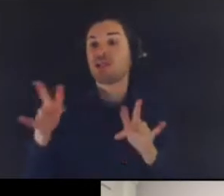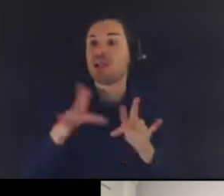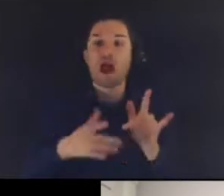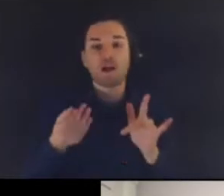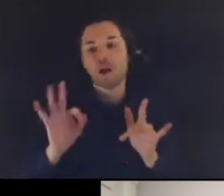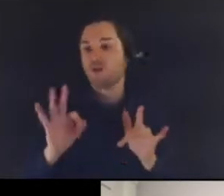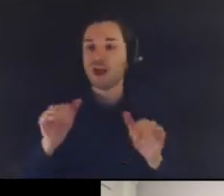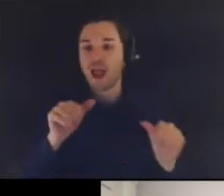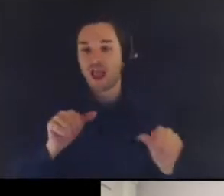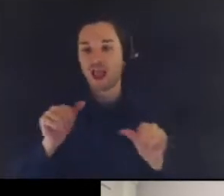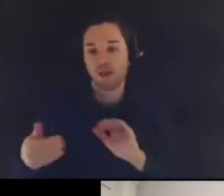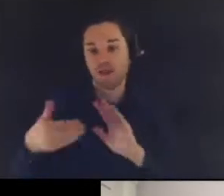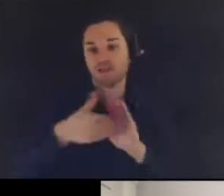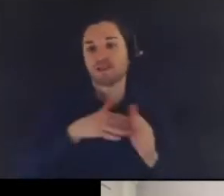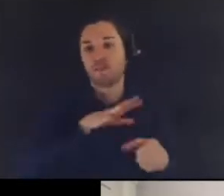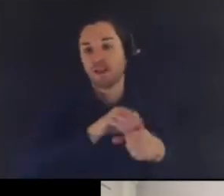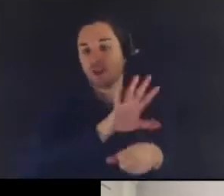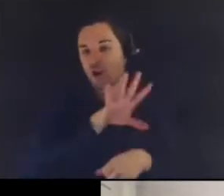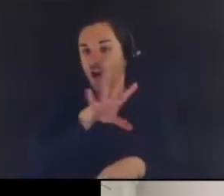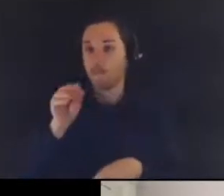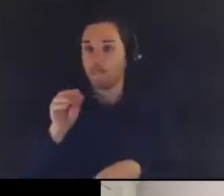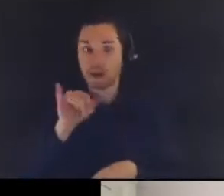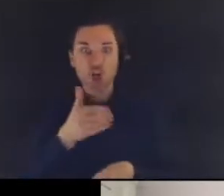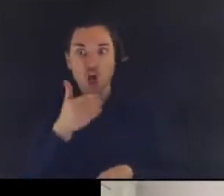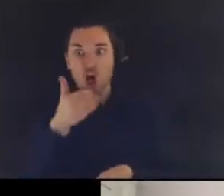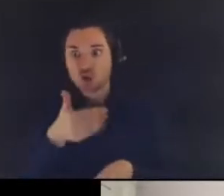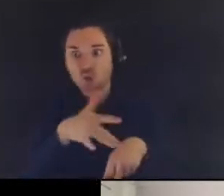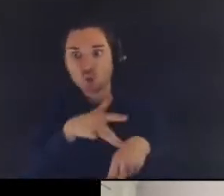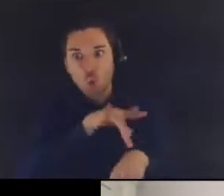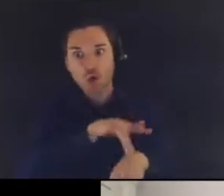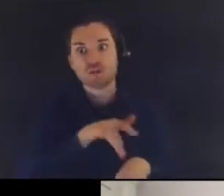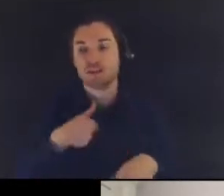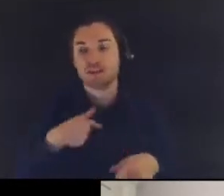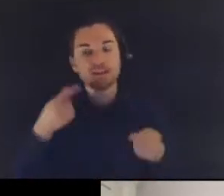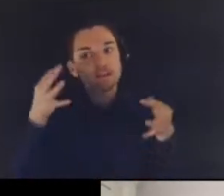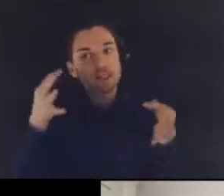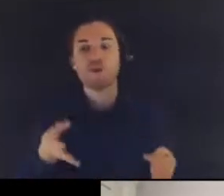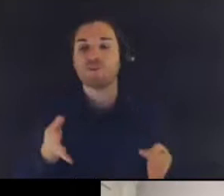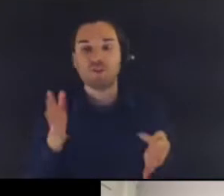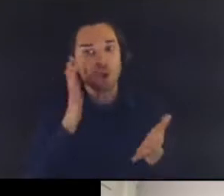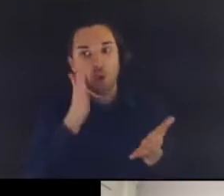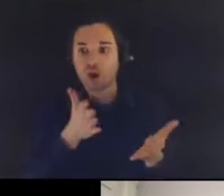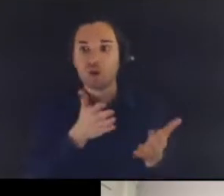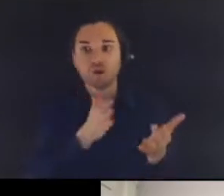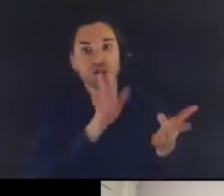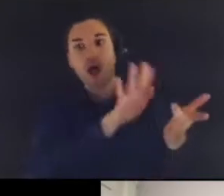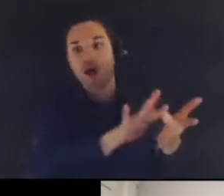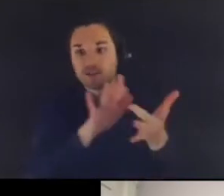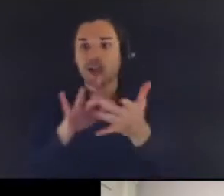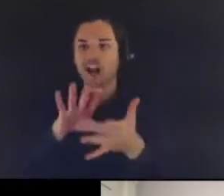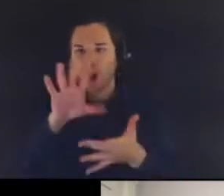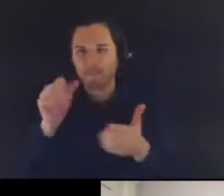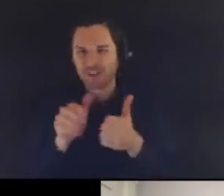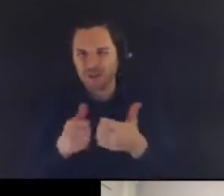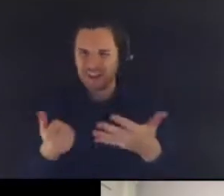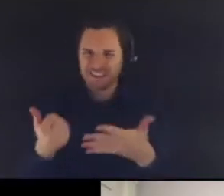am going to go through companies that are scores high through Disability IN once I m